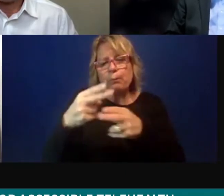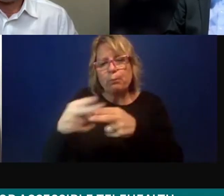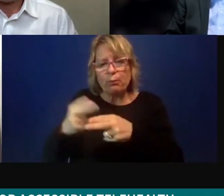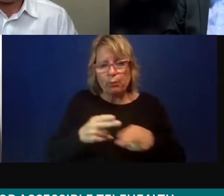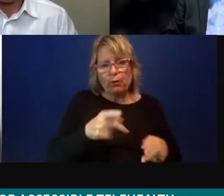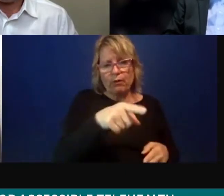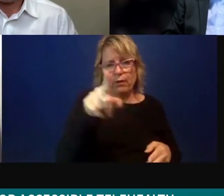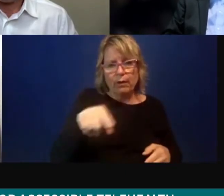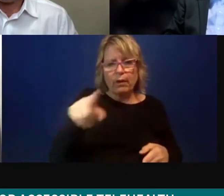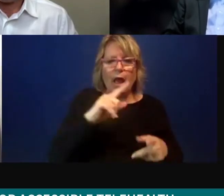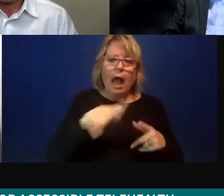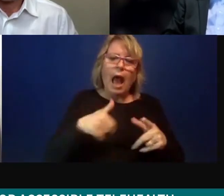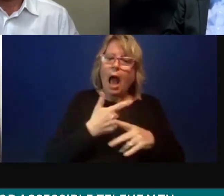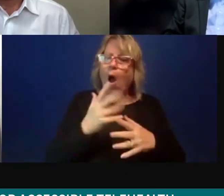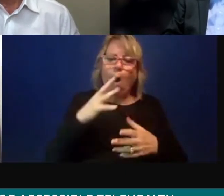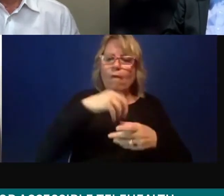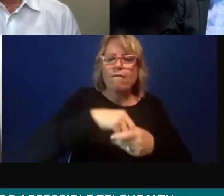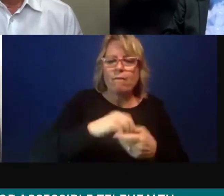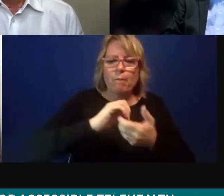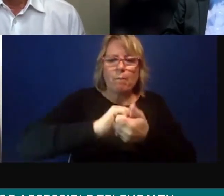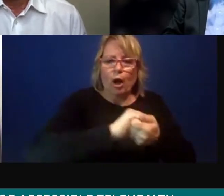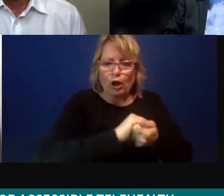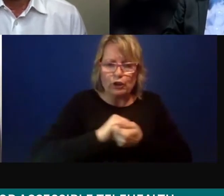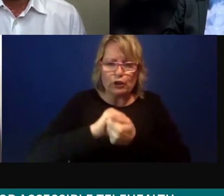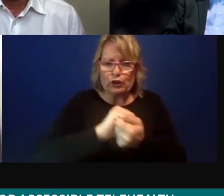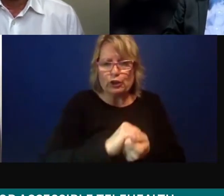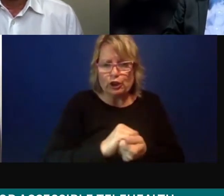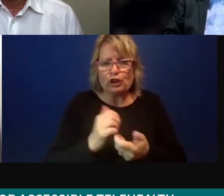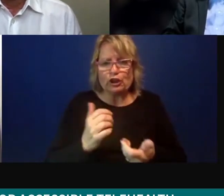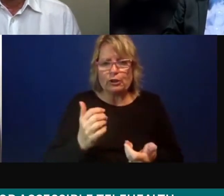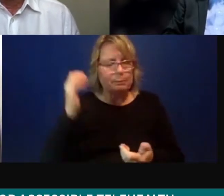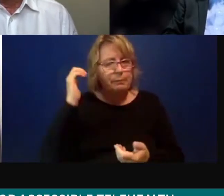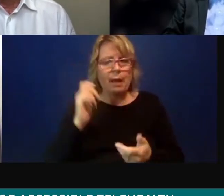how do you engage in partnerships? How do you reach out to communities?